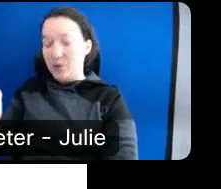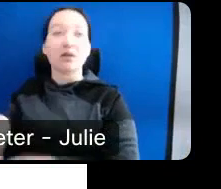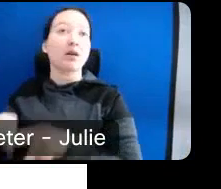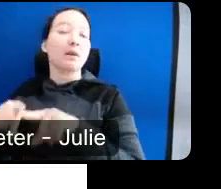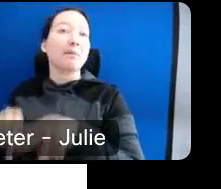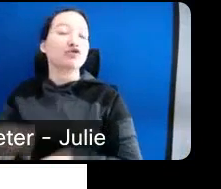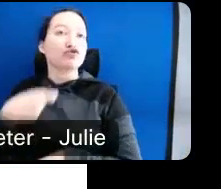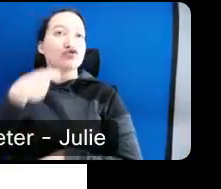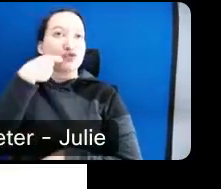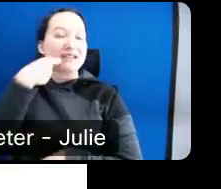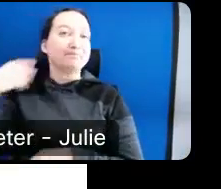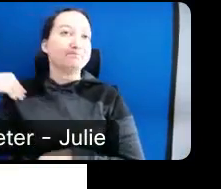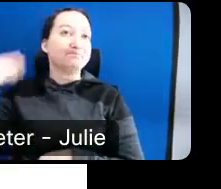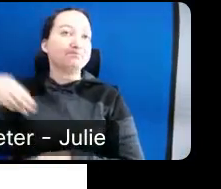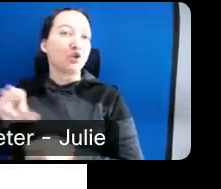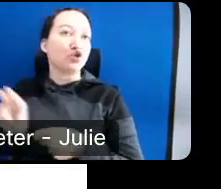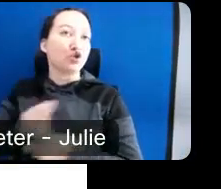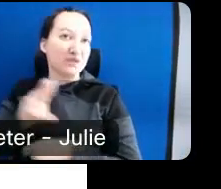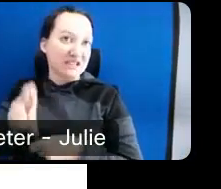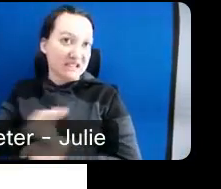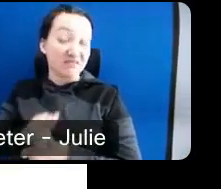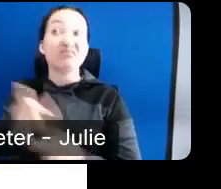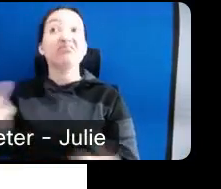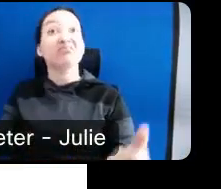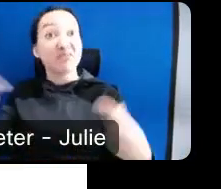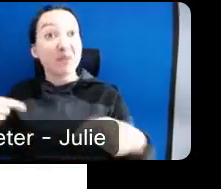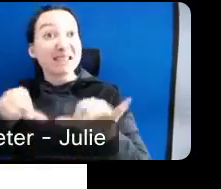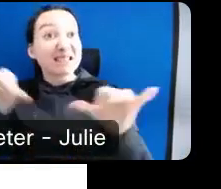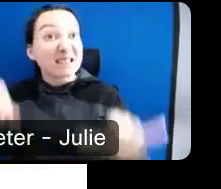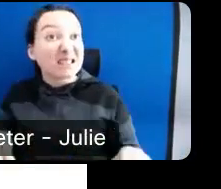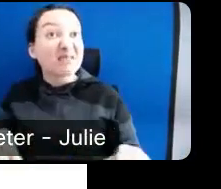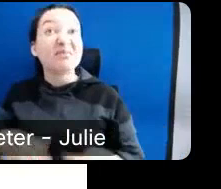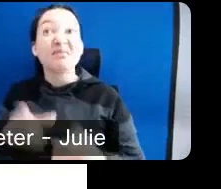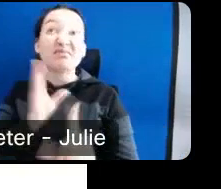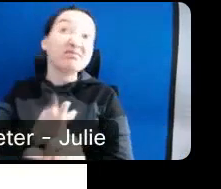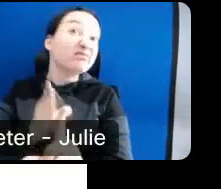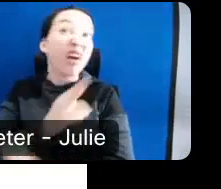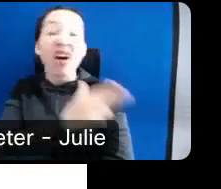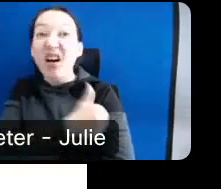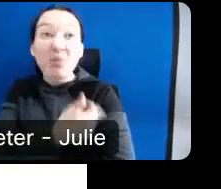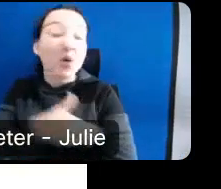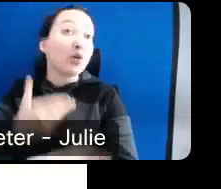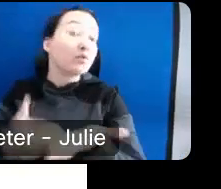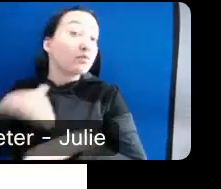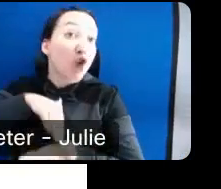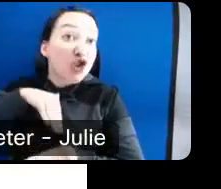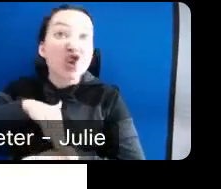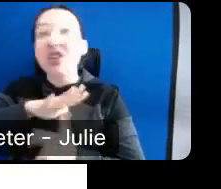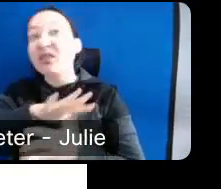Recent historical utilization, right? So do they come to our system and see primary care doctors and primarily use us?